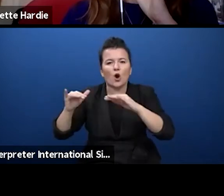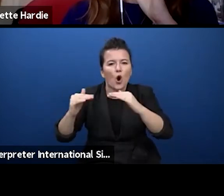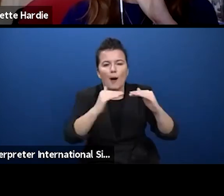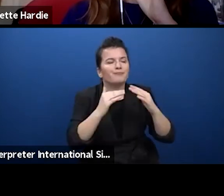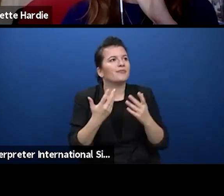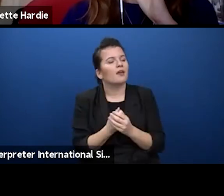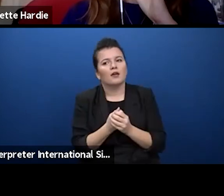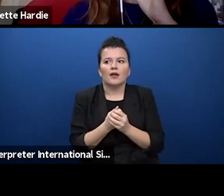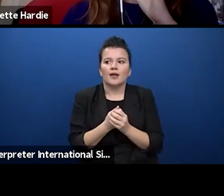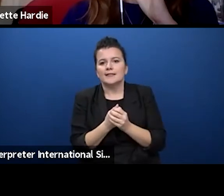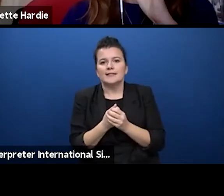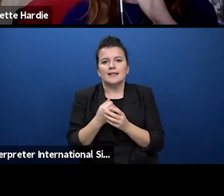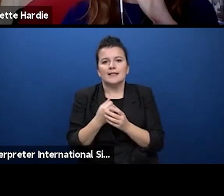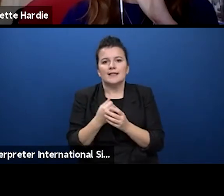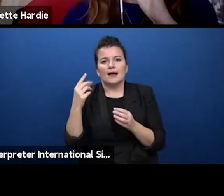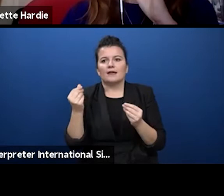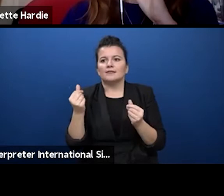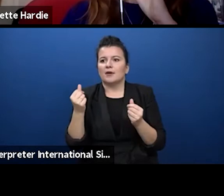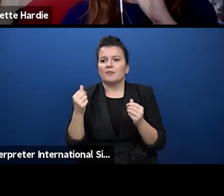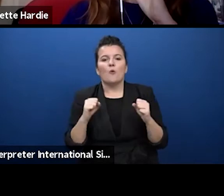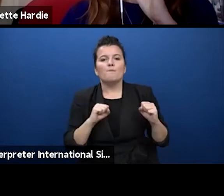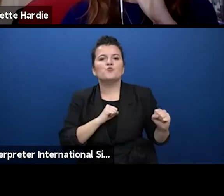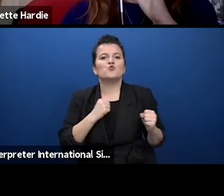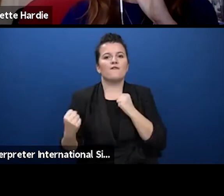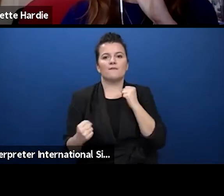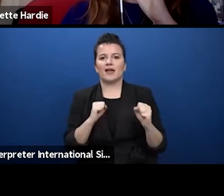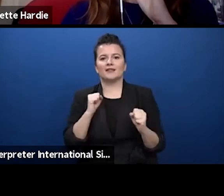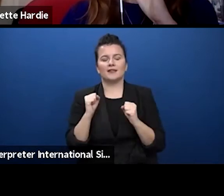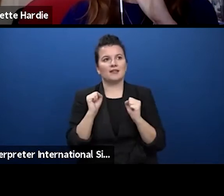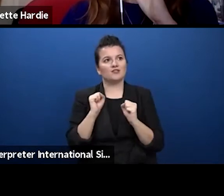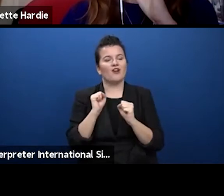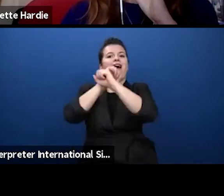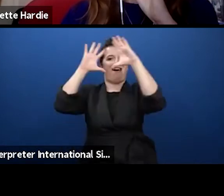about certain qualities of movement that they can picture because for me dance is very abstract in